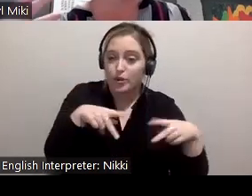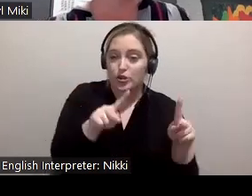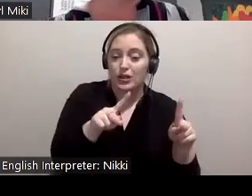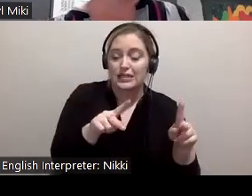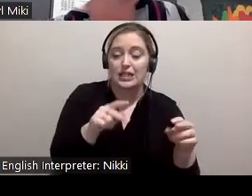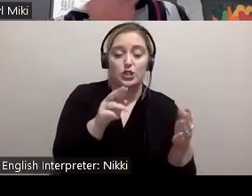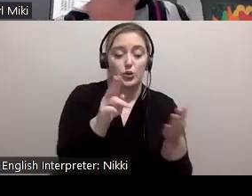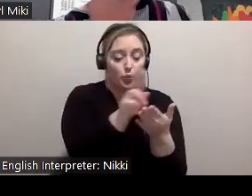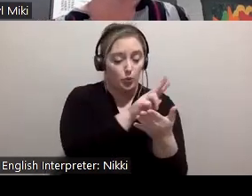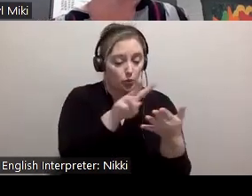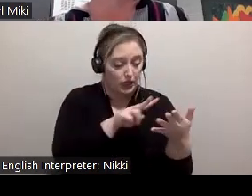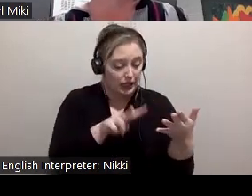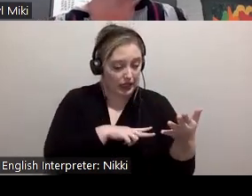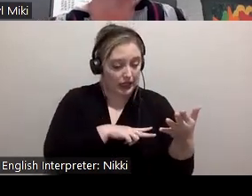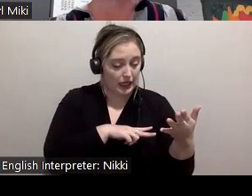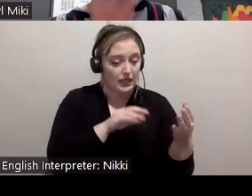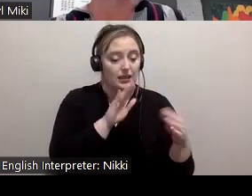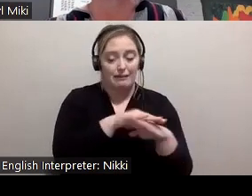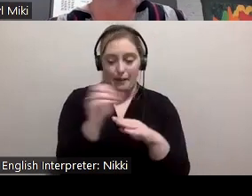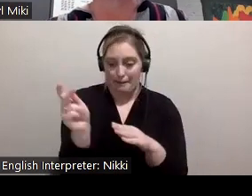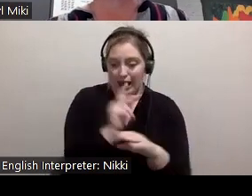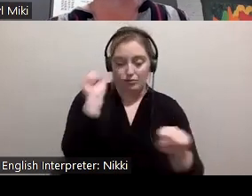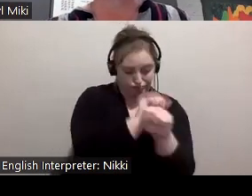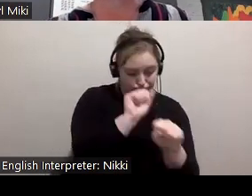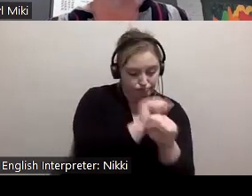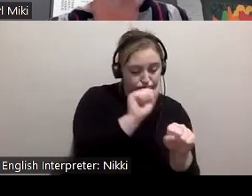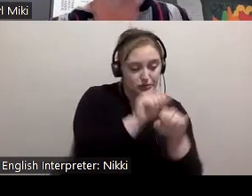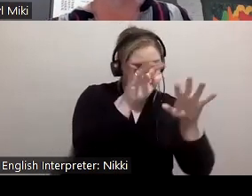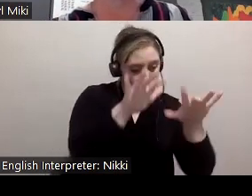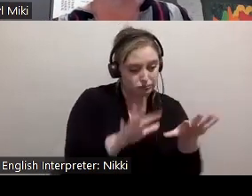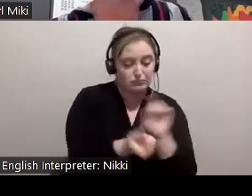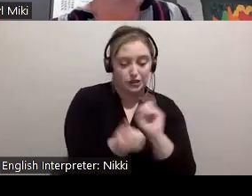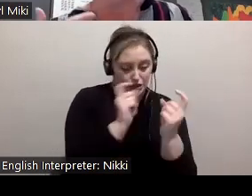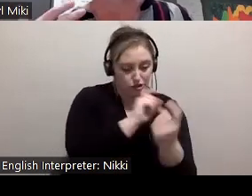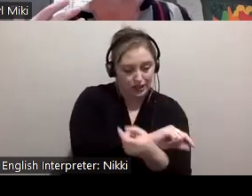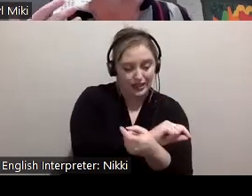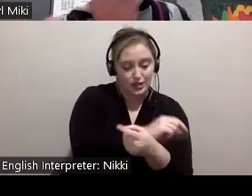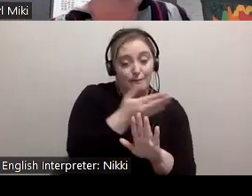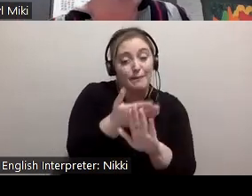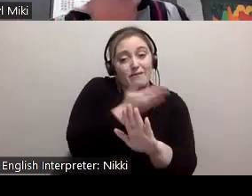on the application. We found that in general applicants who